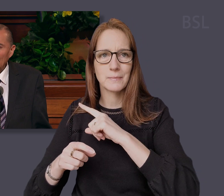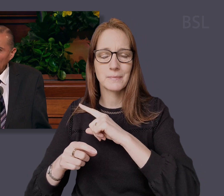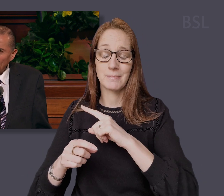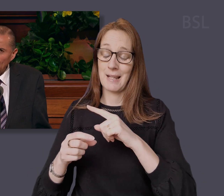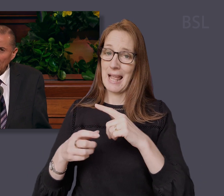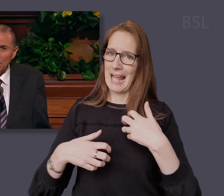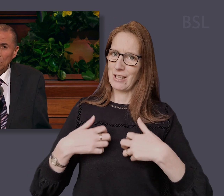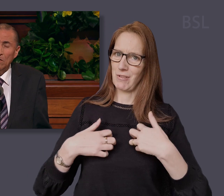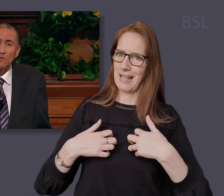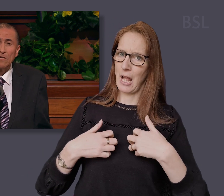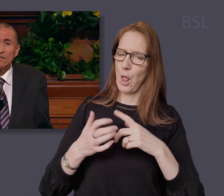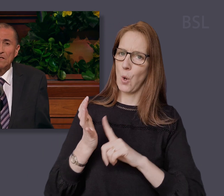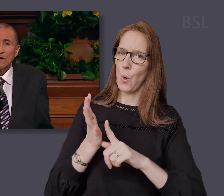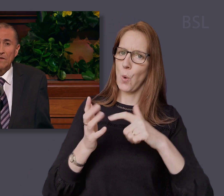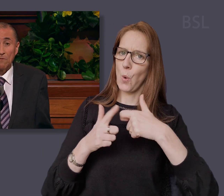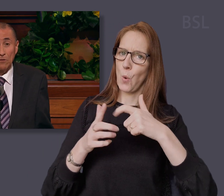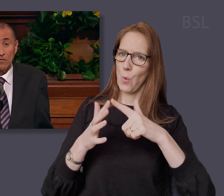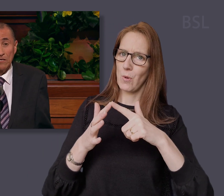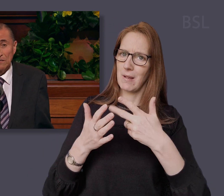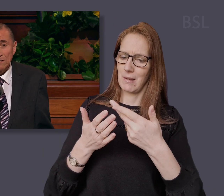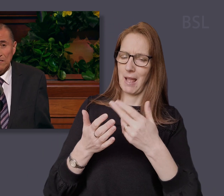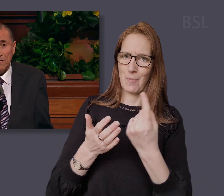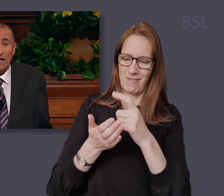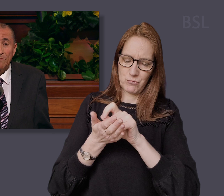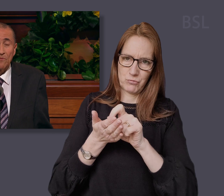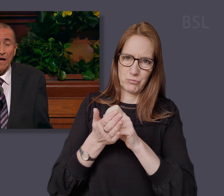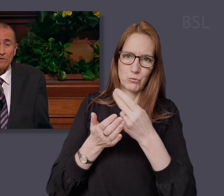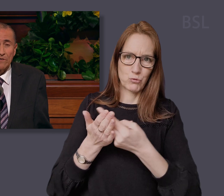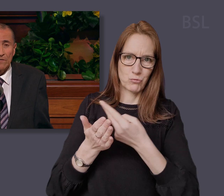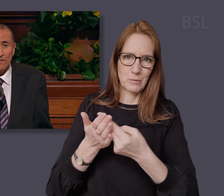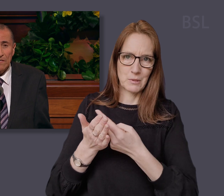It is interesting to note that when Luke, the Gospel writer,